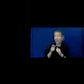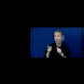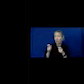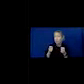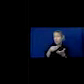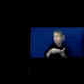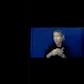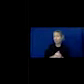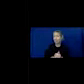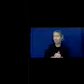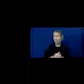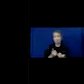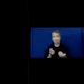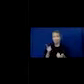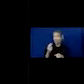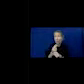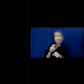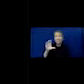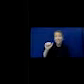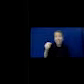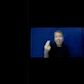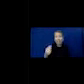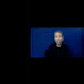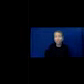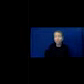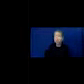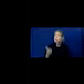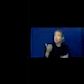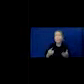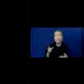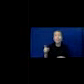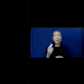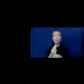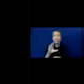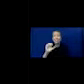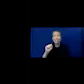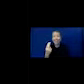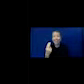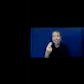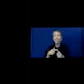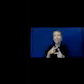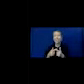Do they use cash? Do they use cash and wait for the correct change?